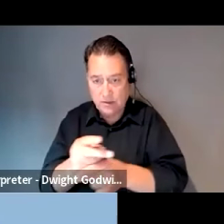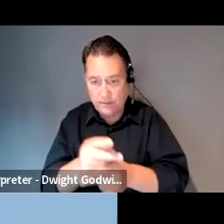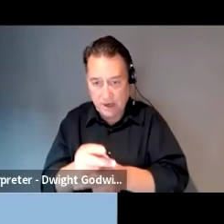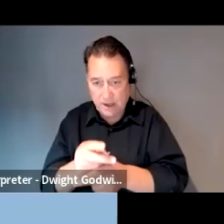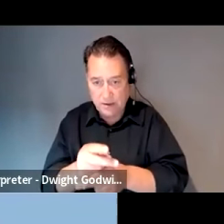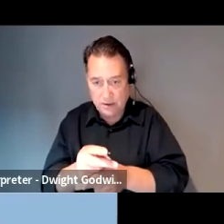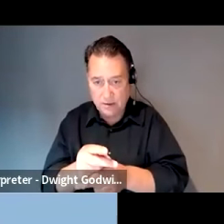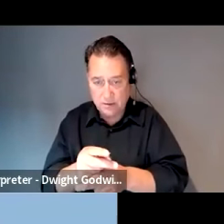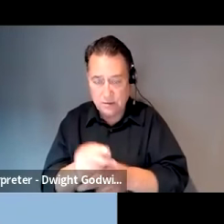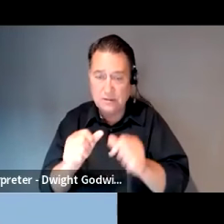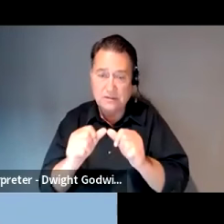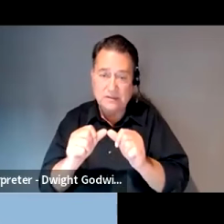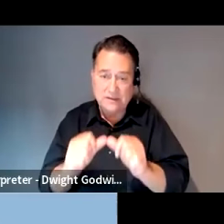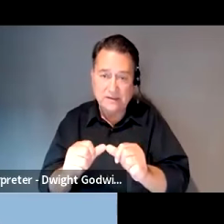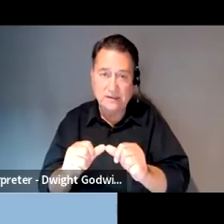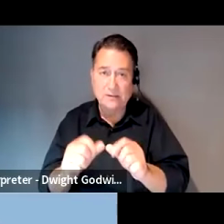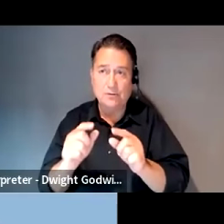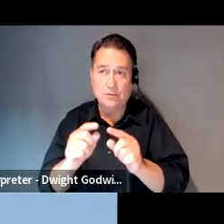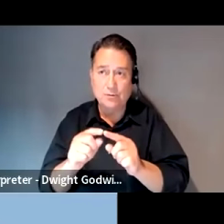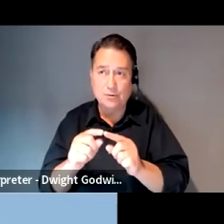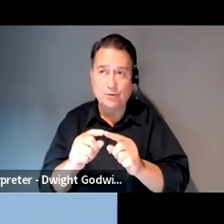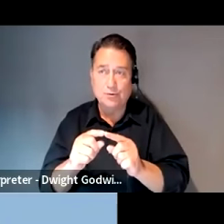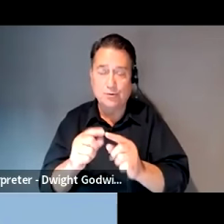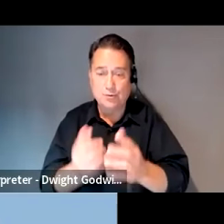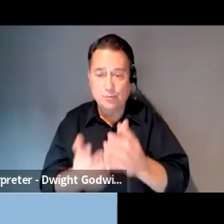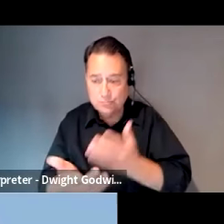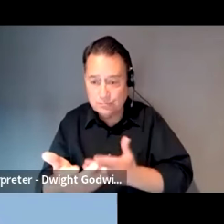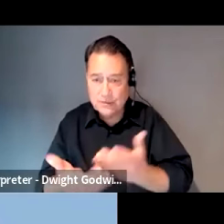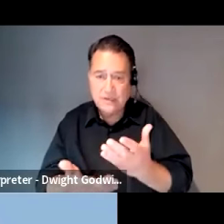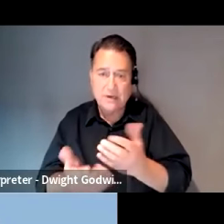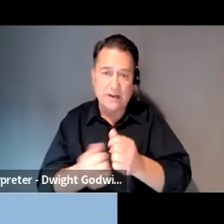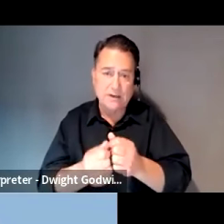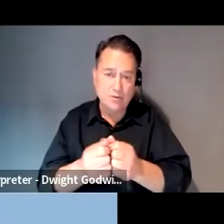continue to engage the consumer with motivational interviewing